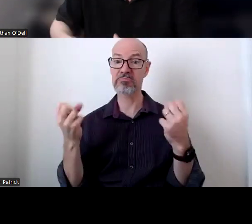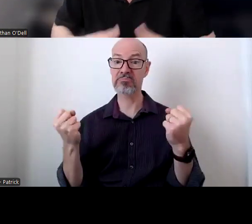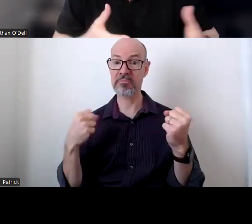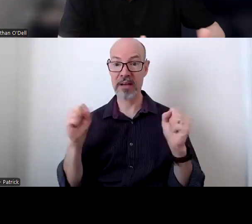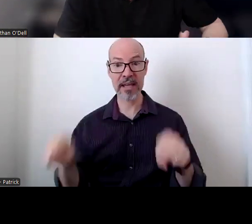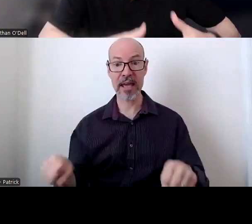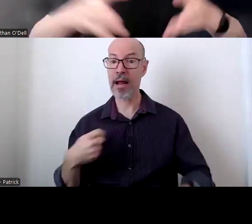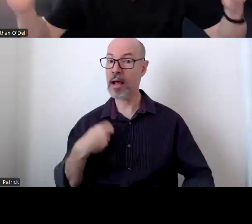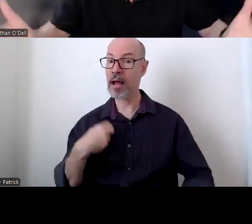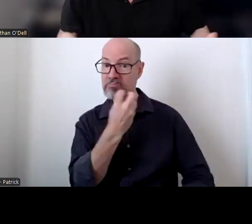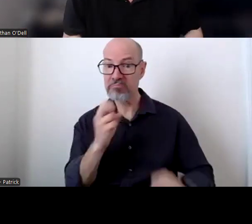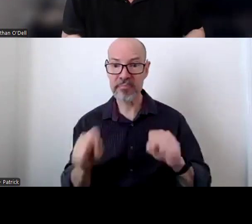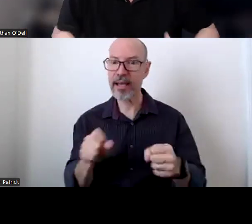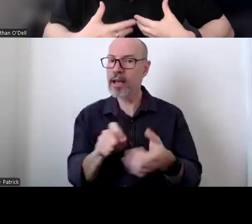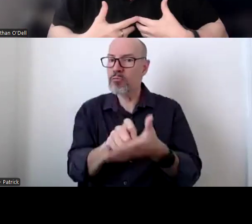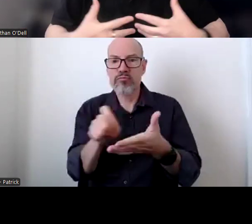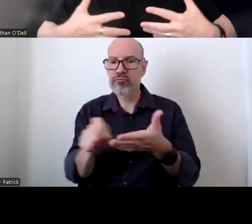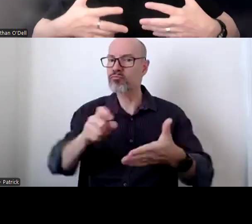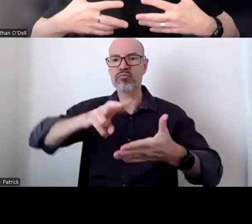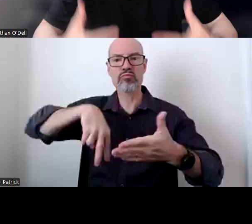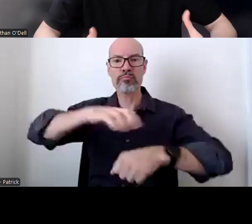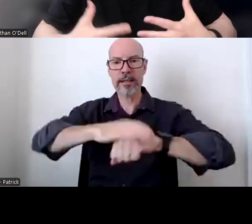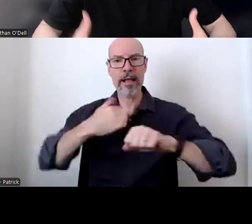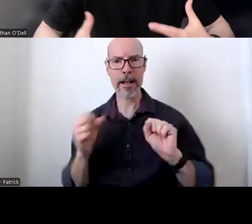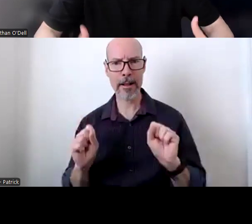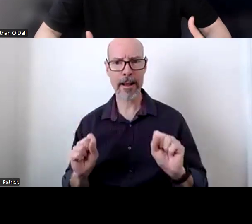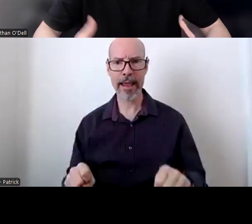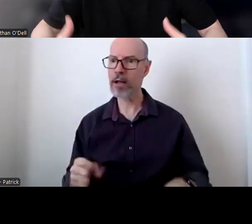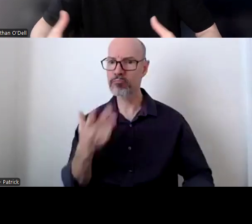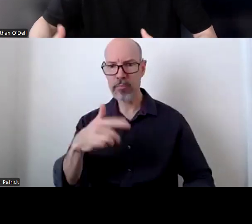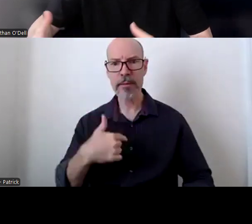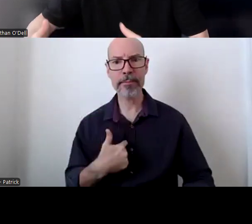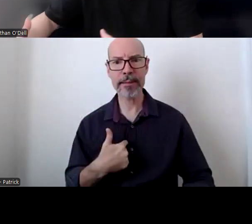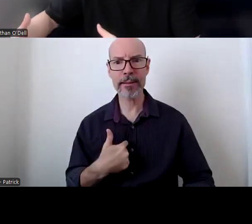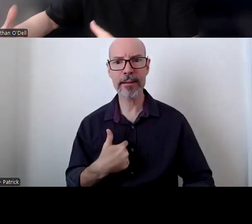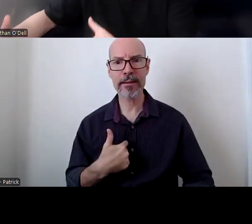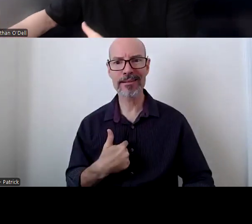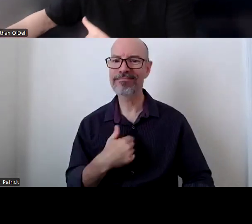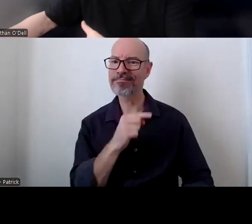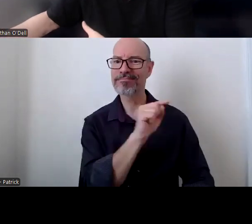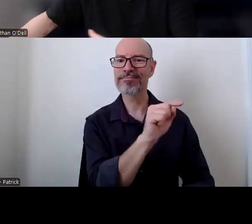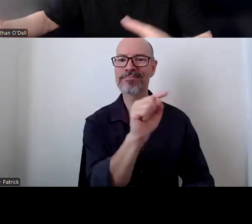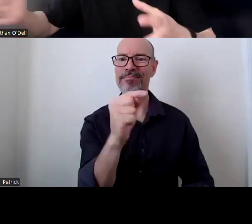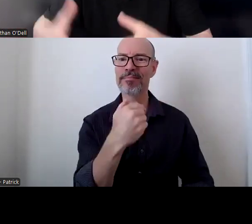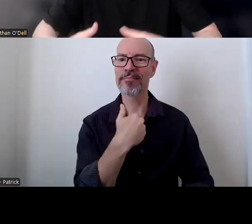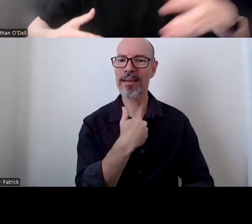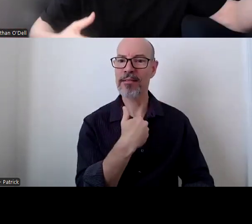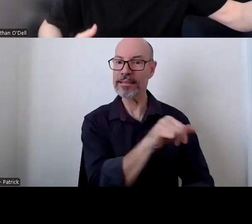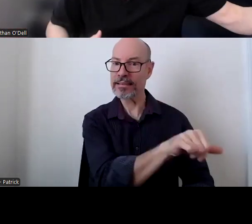I can speechread. I can write. I can do all these things. I am fortunate in my abilities. Not everybody shares all of